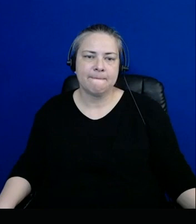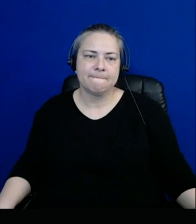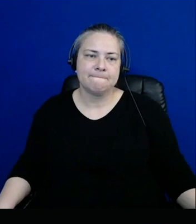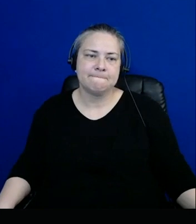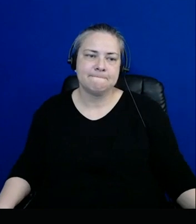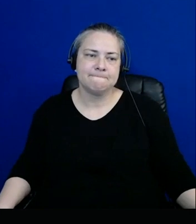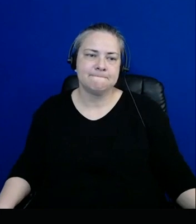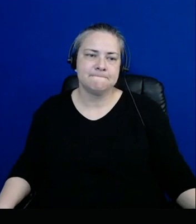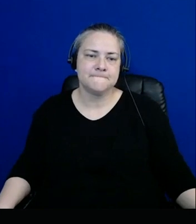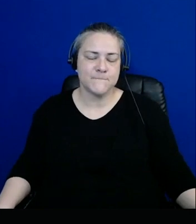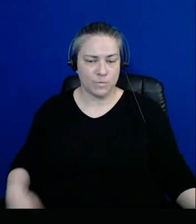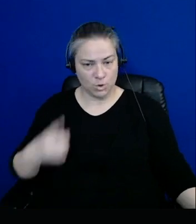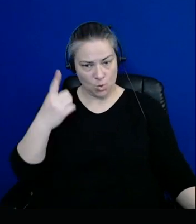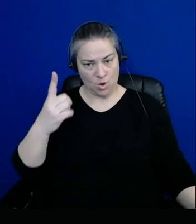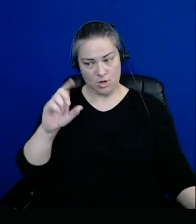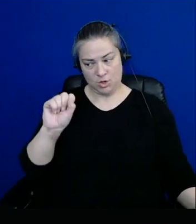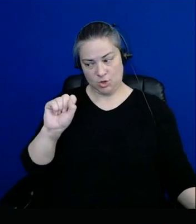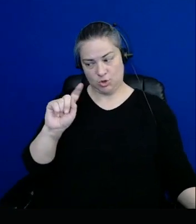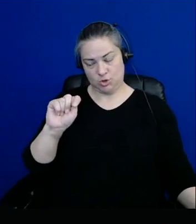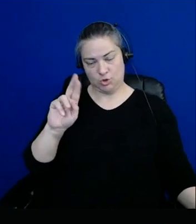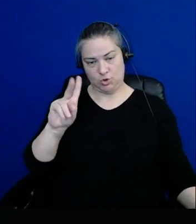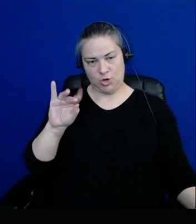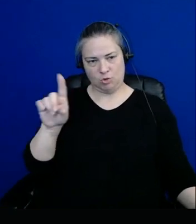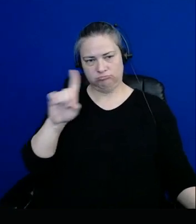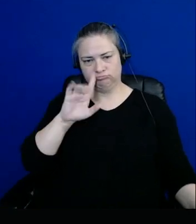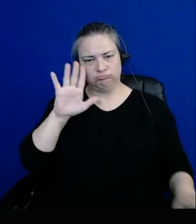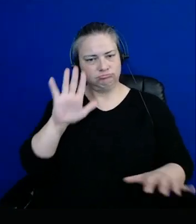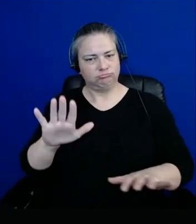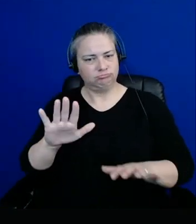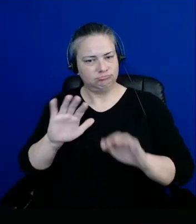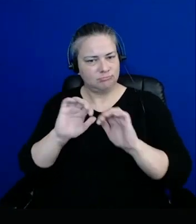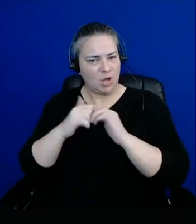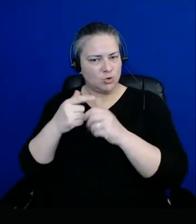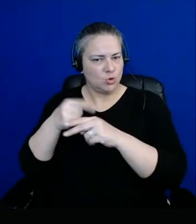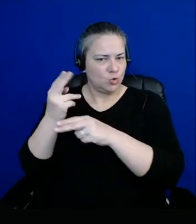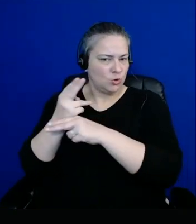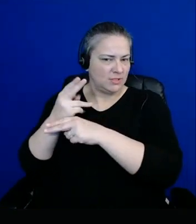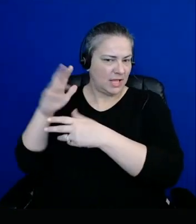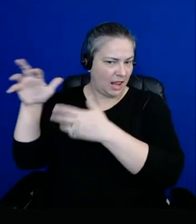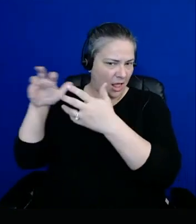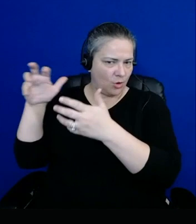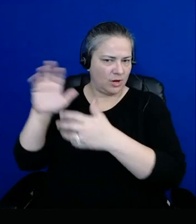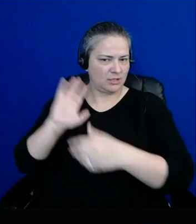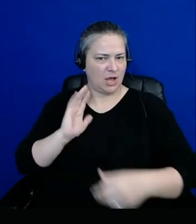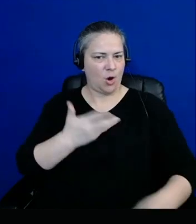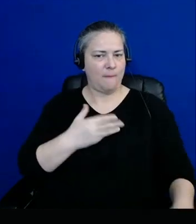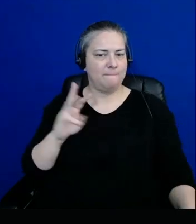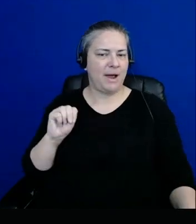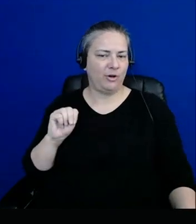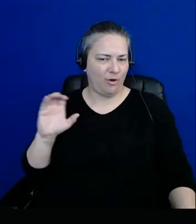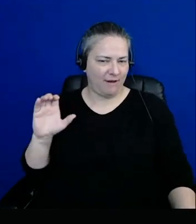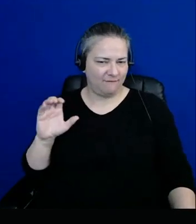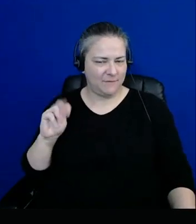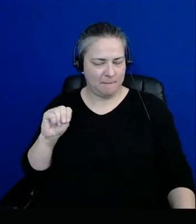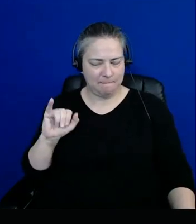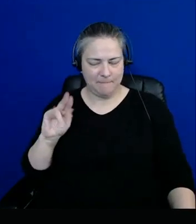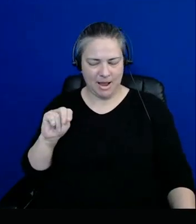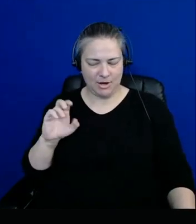One of the studios that I think does a particularly great job of leveraging the cloud today, is our very own Minecraft. I've invited with me today